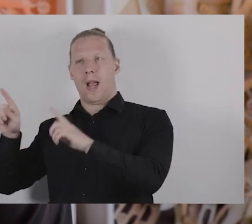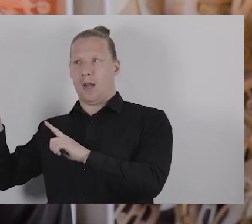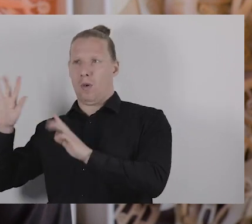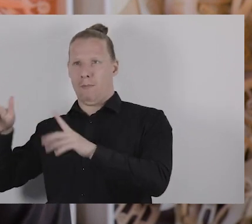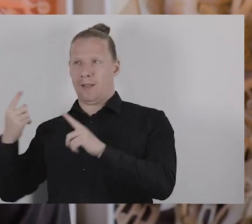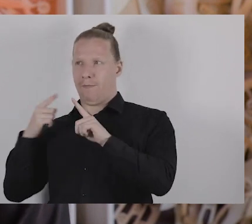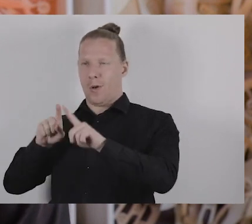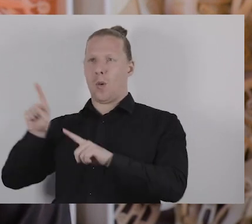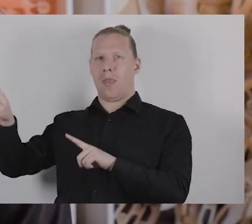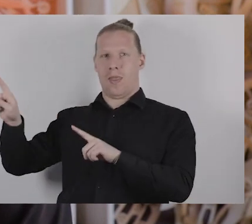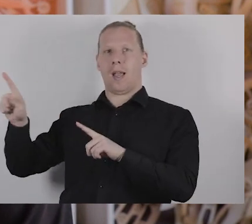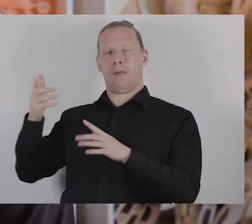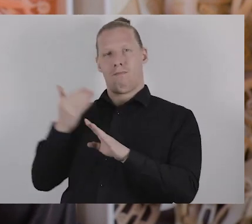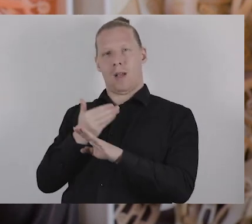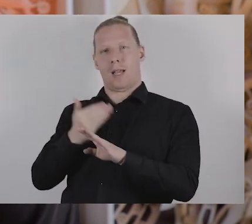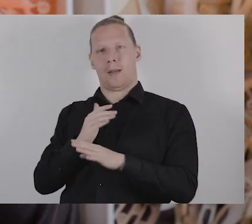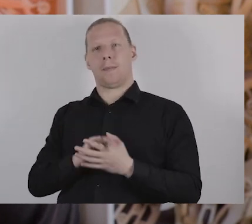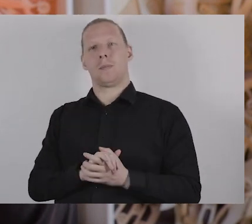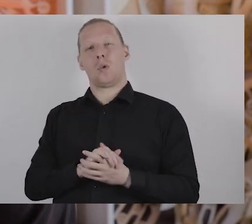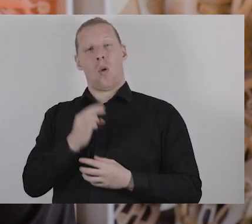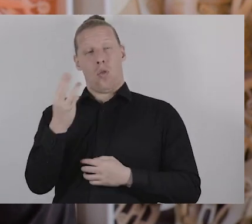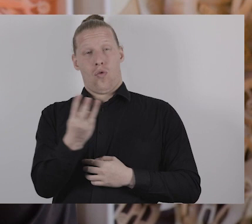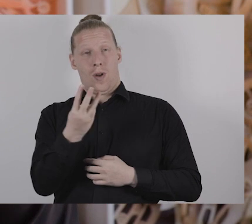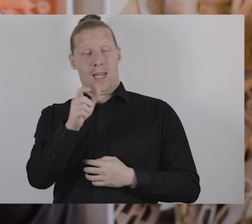Those aspirations were achieved, and it's with the memories and their works